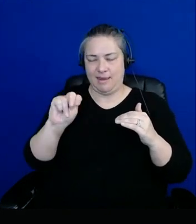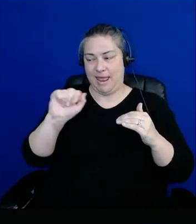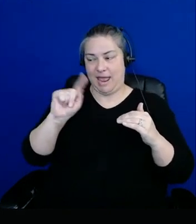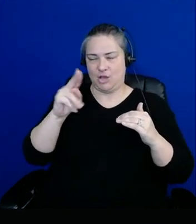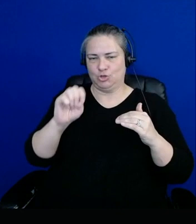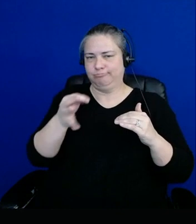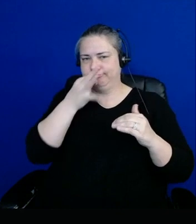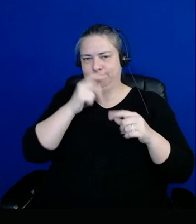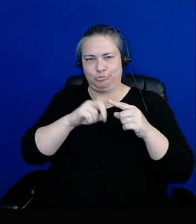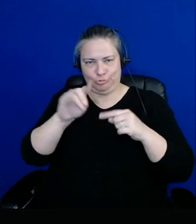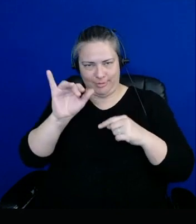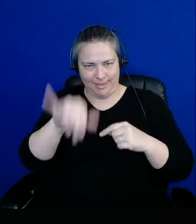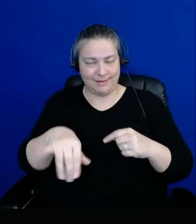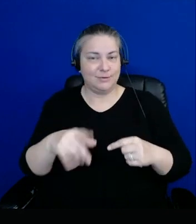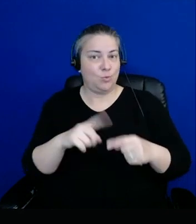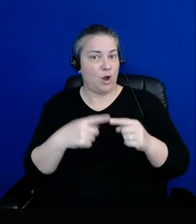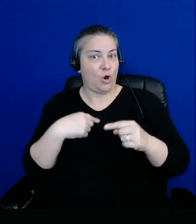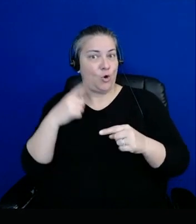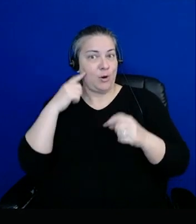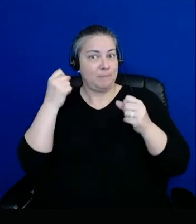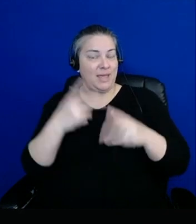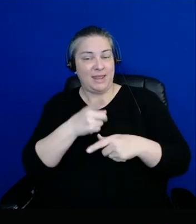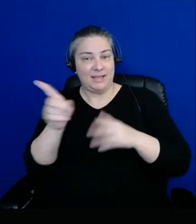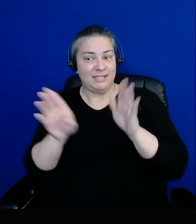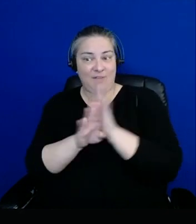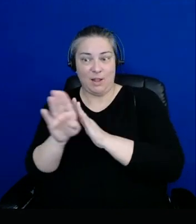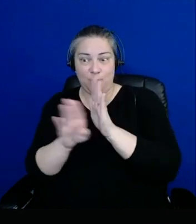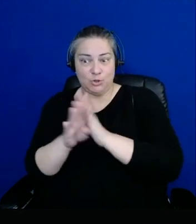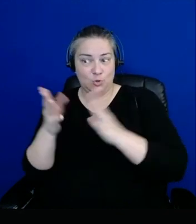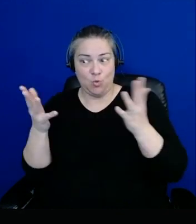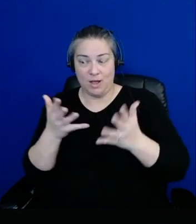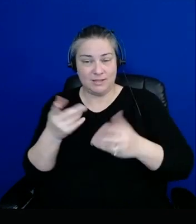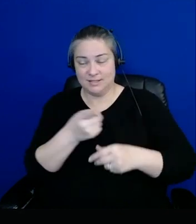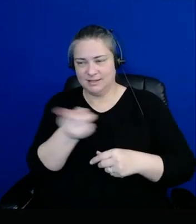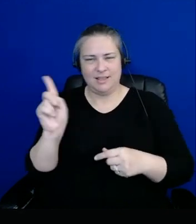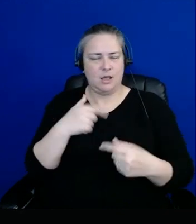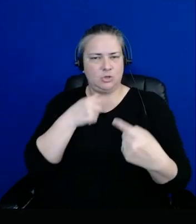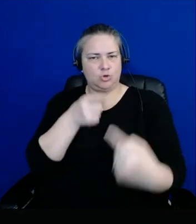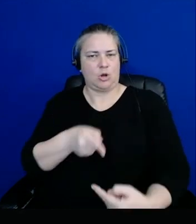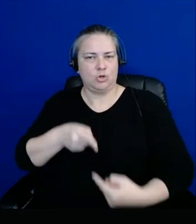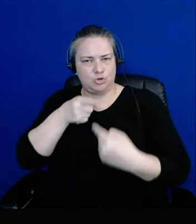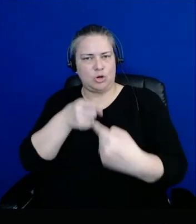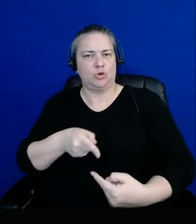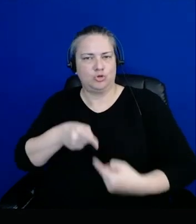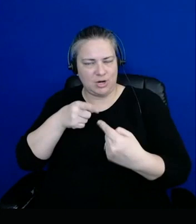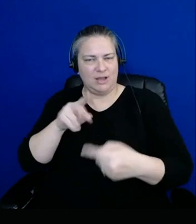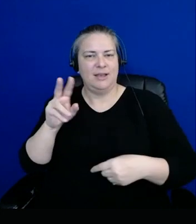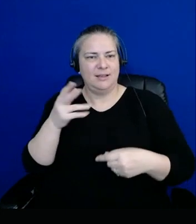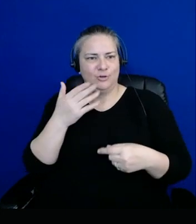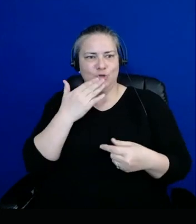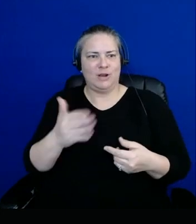And what I've heard a lot from developers these days is that they struggle with having good VPN solutions, because